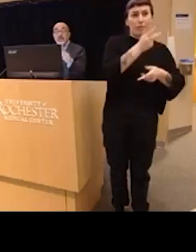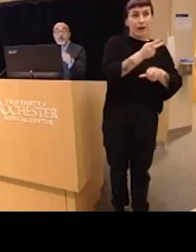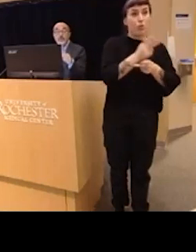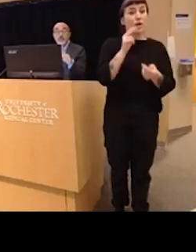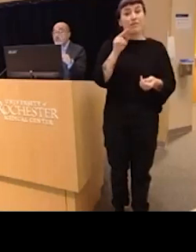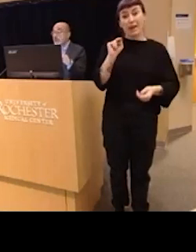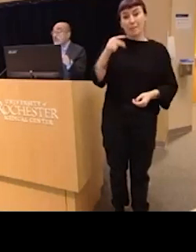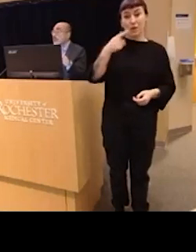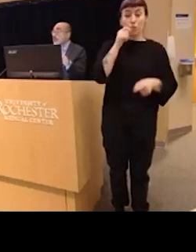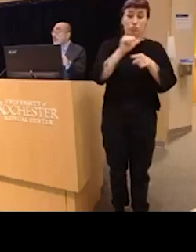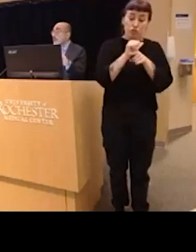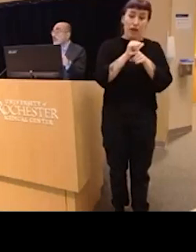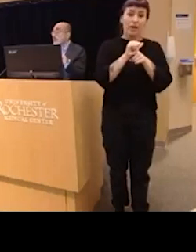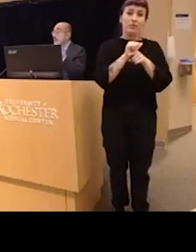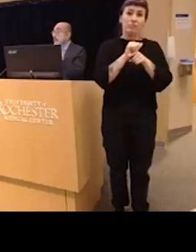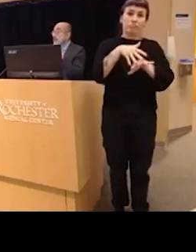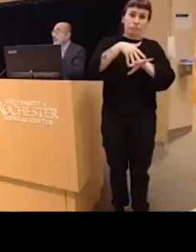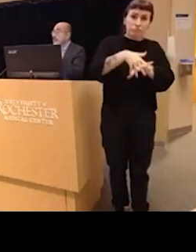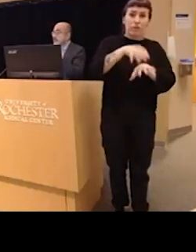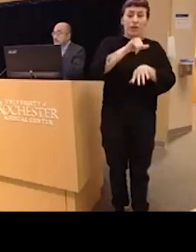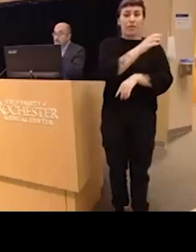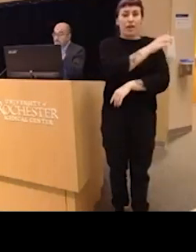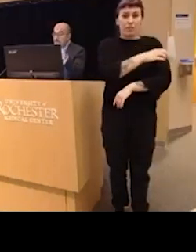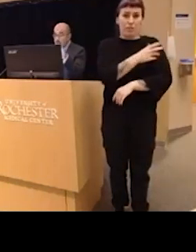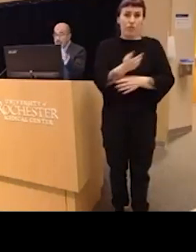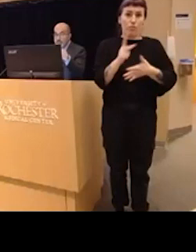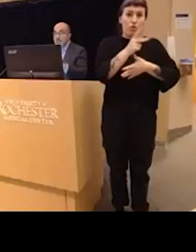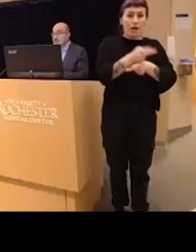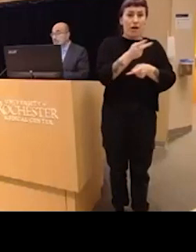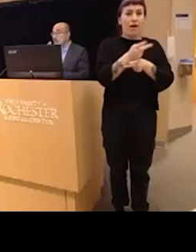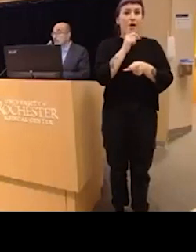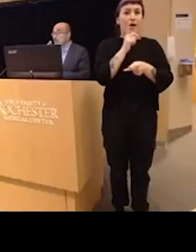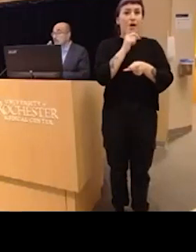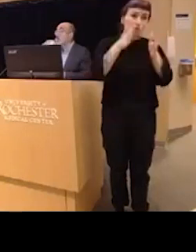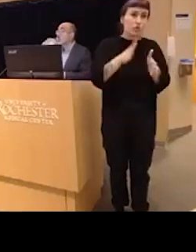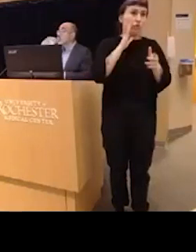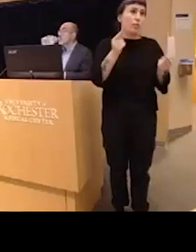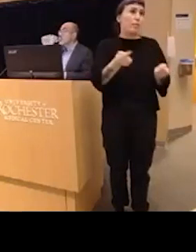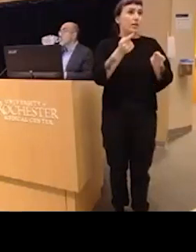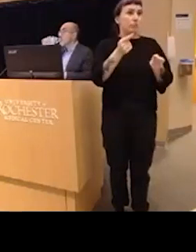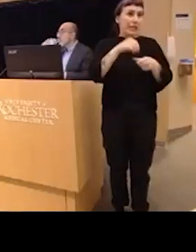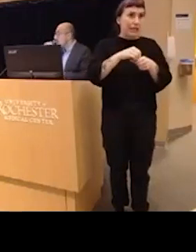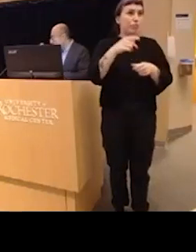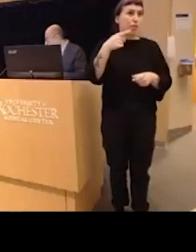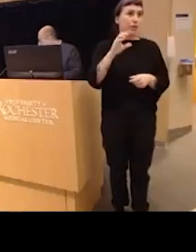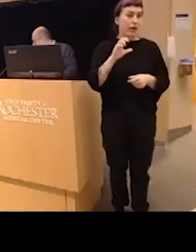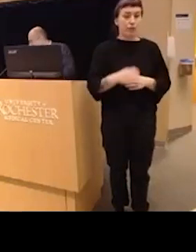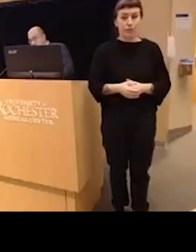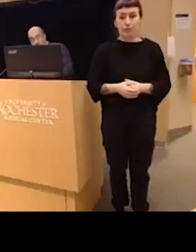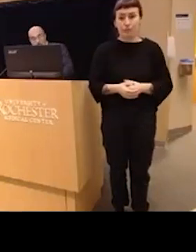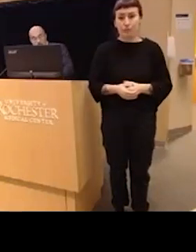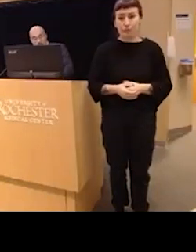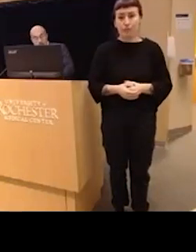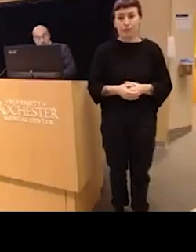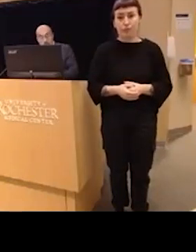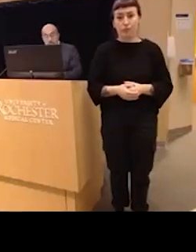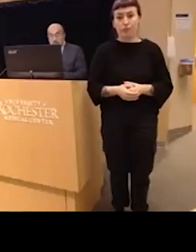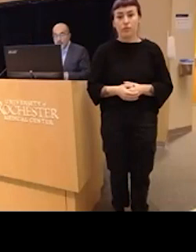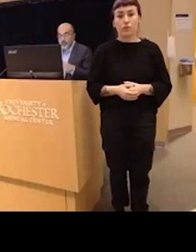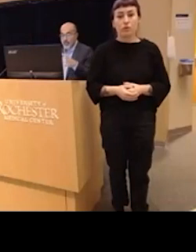Primary Care Clinic um to act as an embedded you know pain specialist in Primary Care um we have